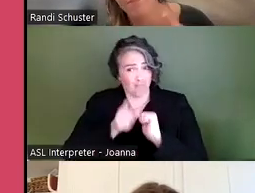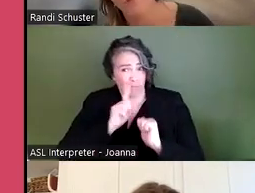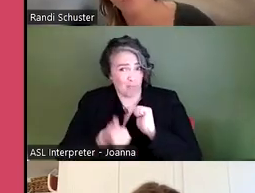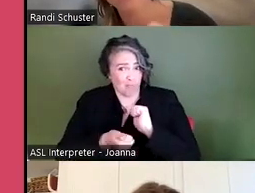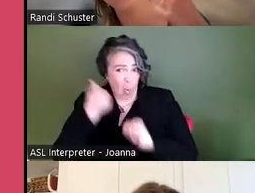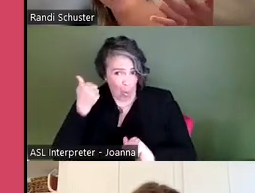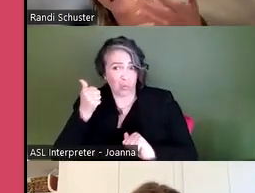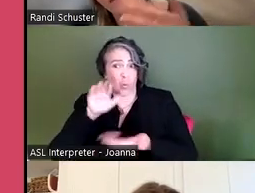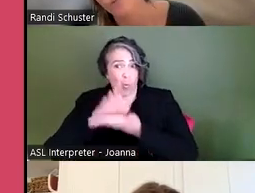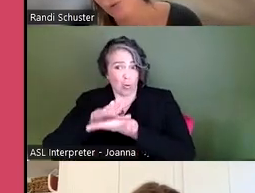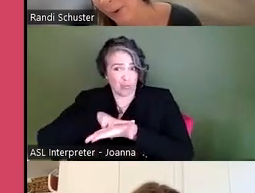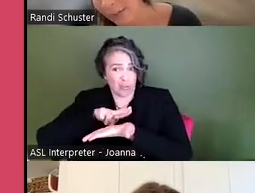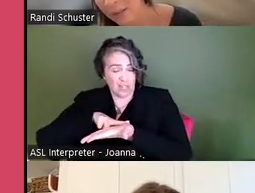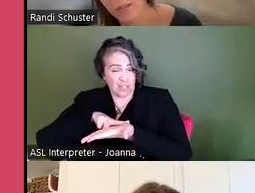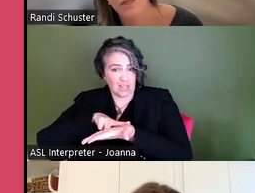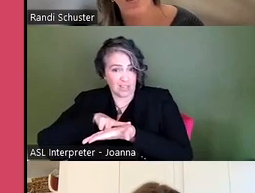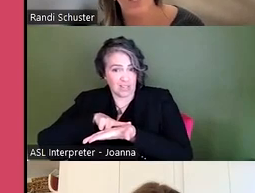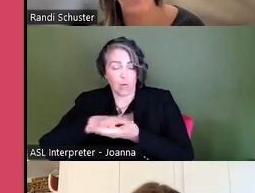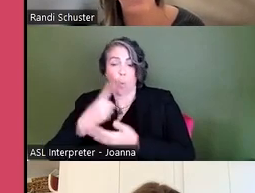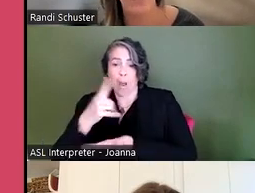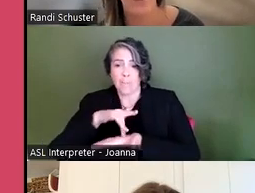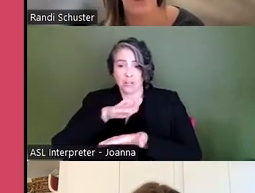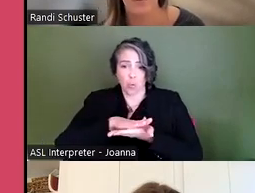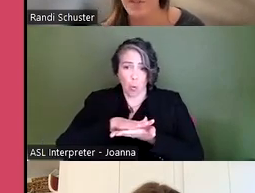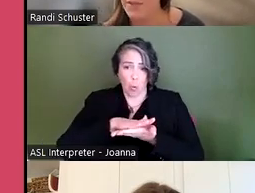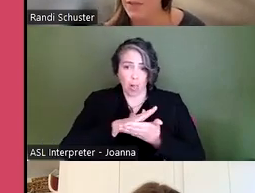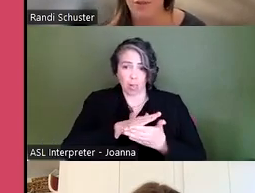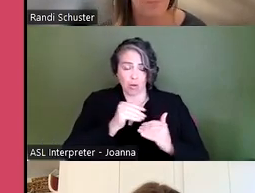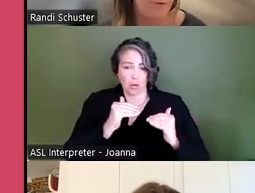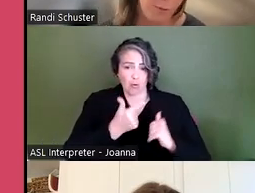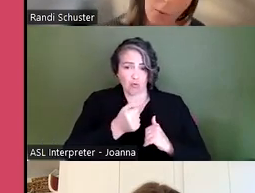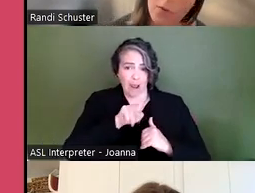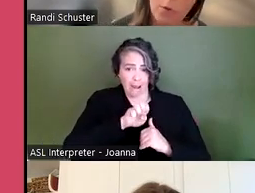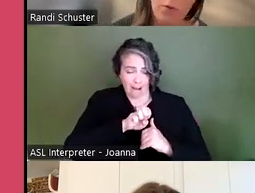middle school, one high school grade for for substance use. But for most schools,